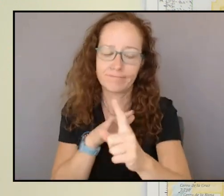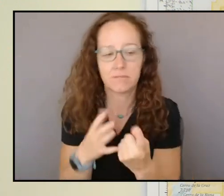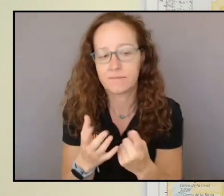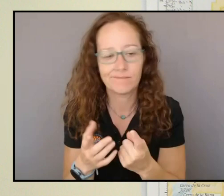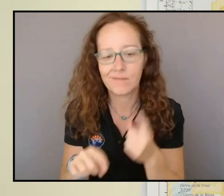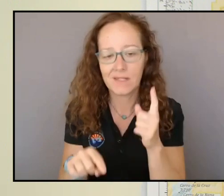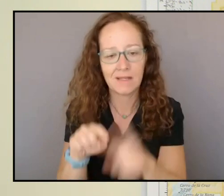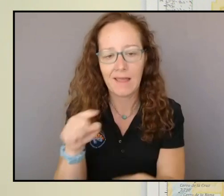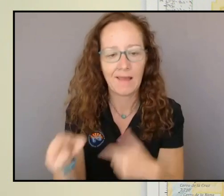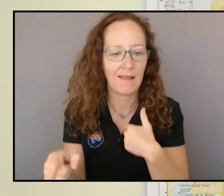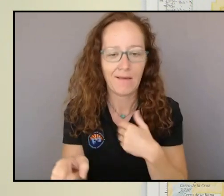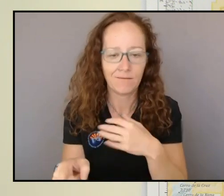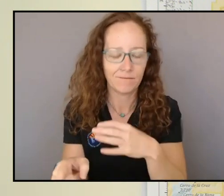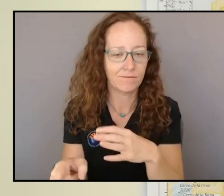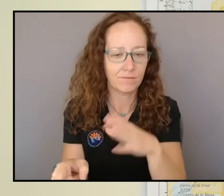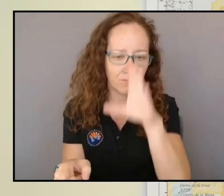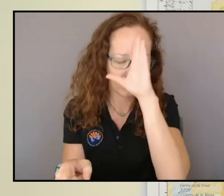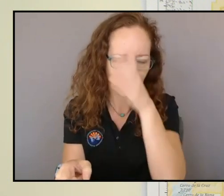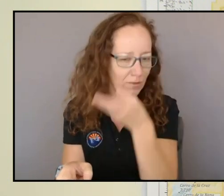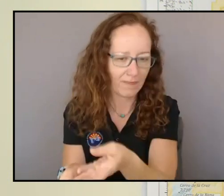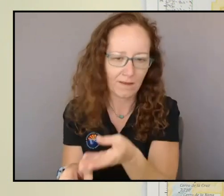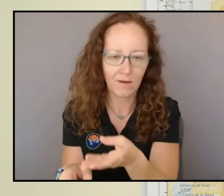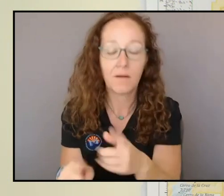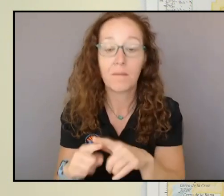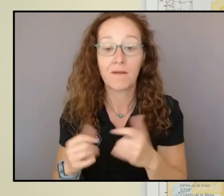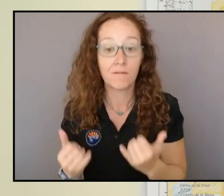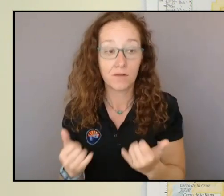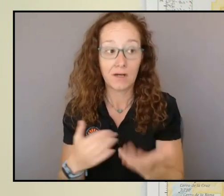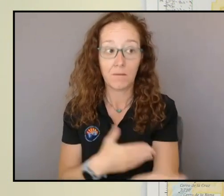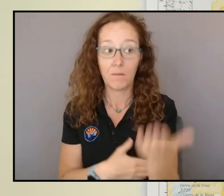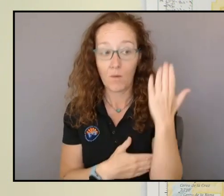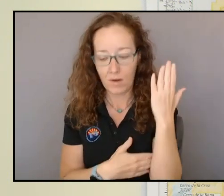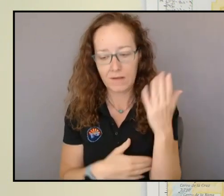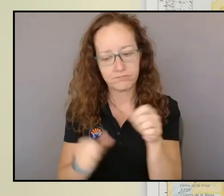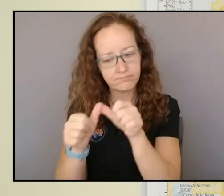there as long as we're able with crews and then we'll get them prepositioned out here where they're ready to respond